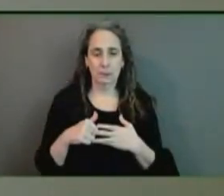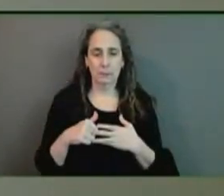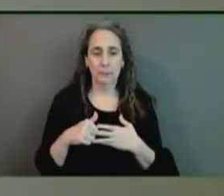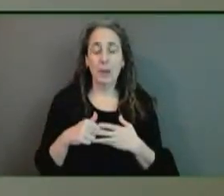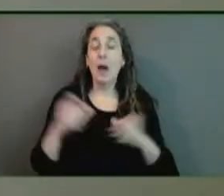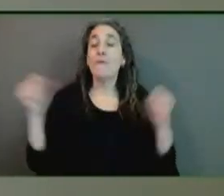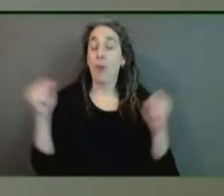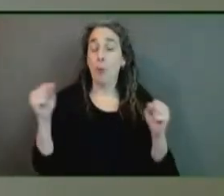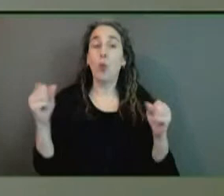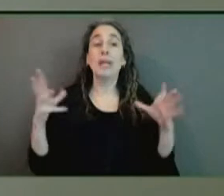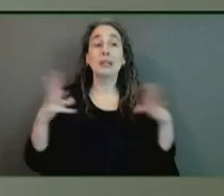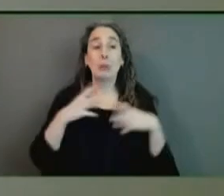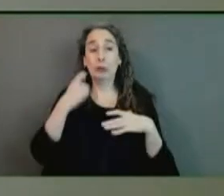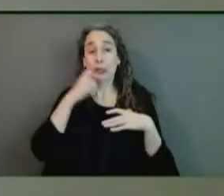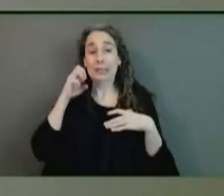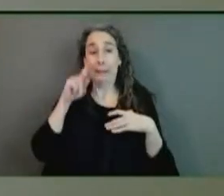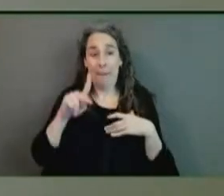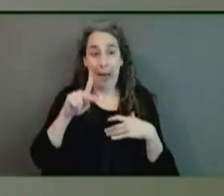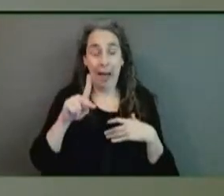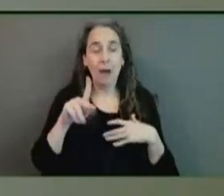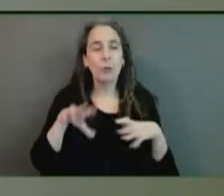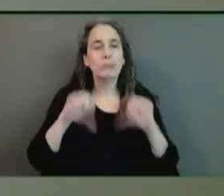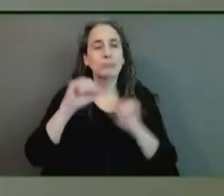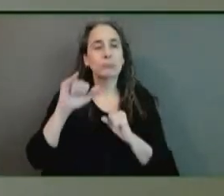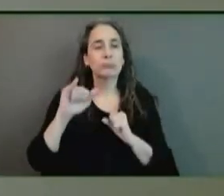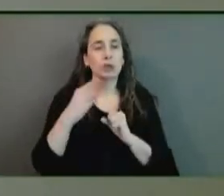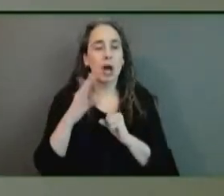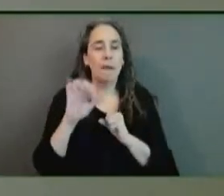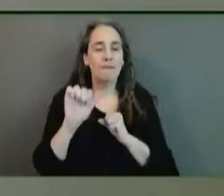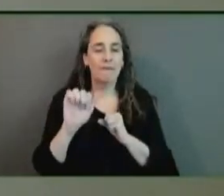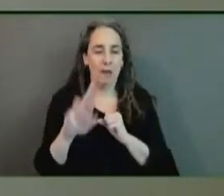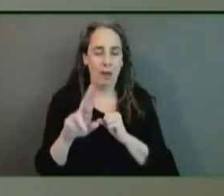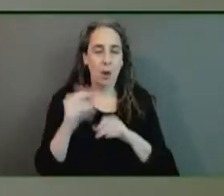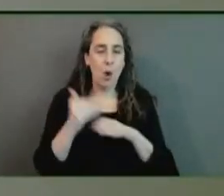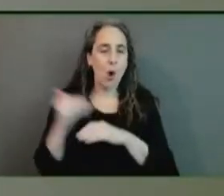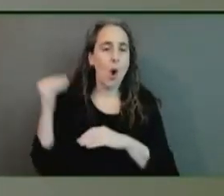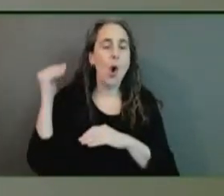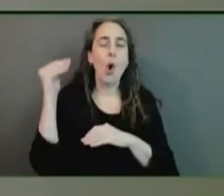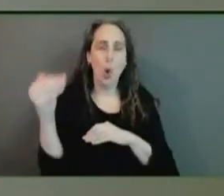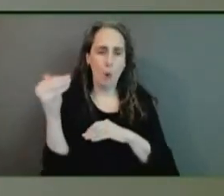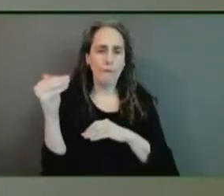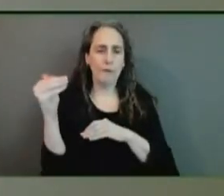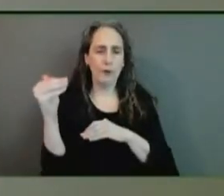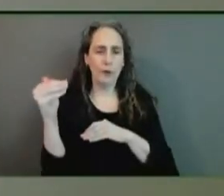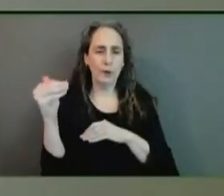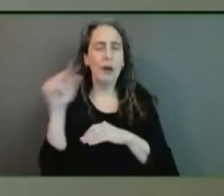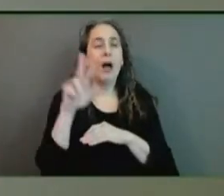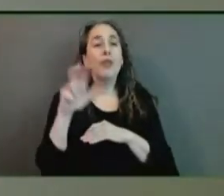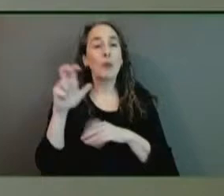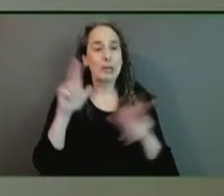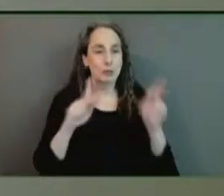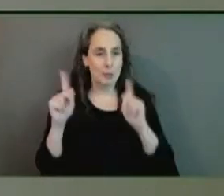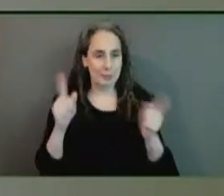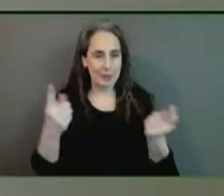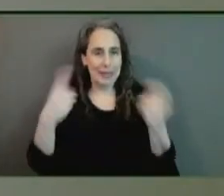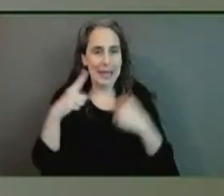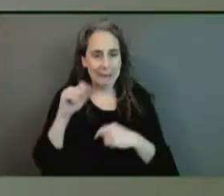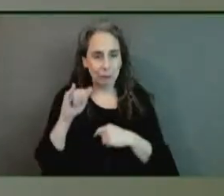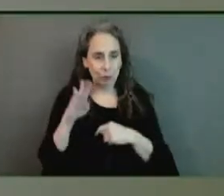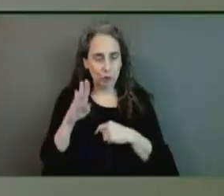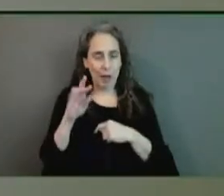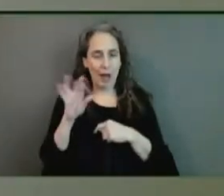got back from the Winter break.